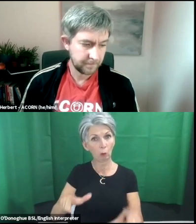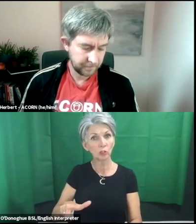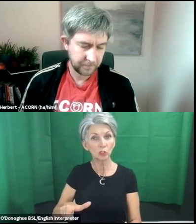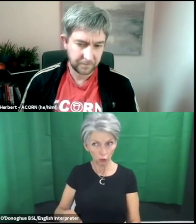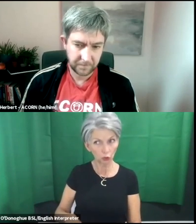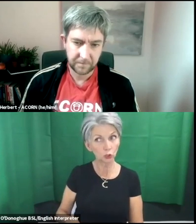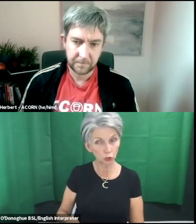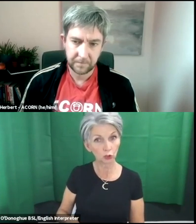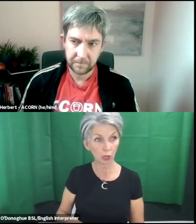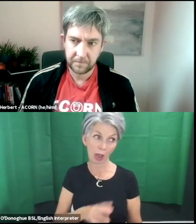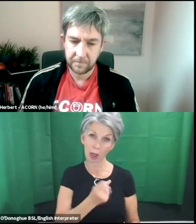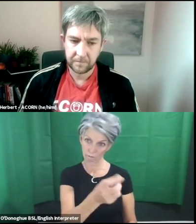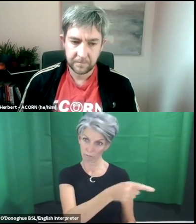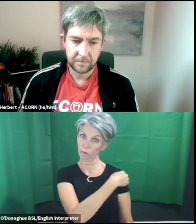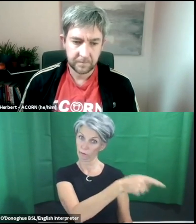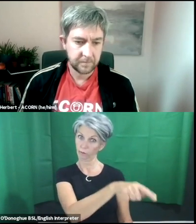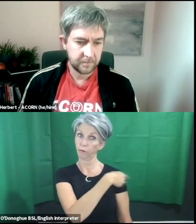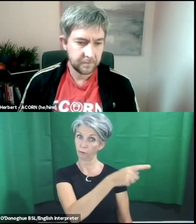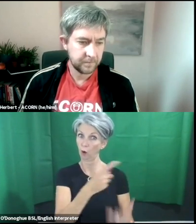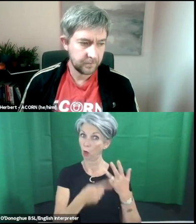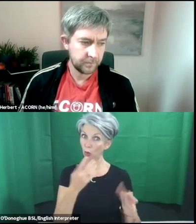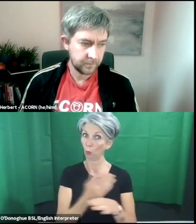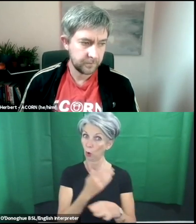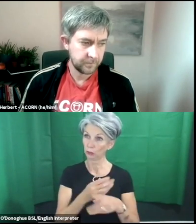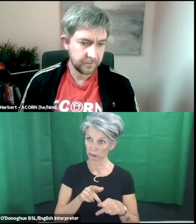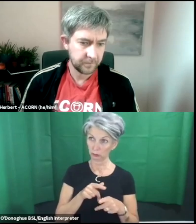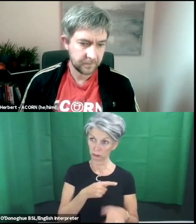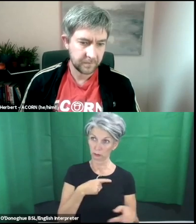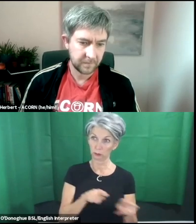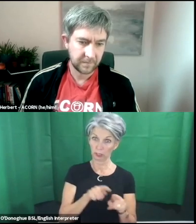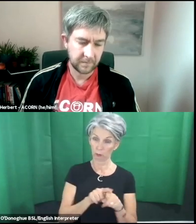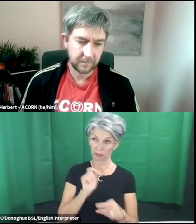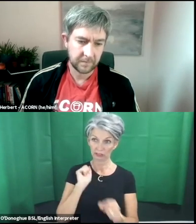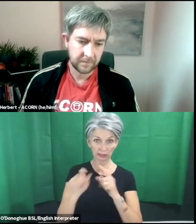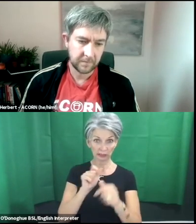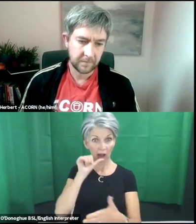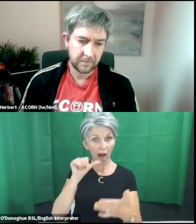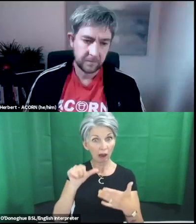surrounded by a body of other workers. And that you're sending letters on behalf of a union.